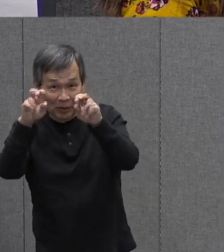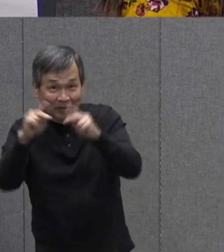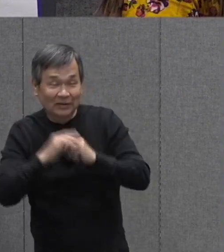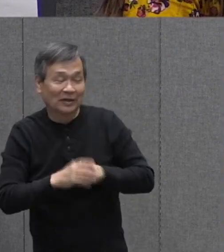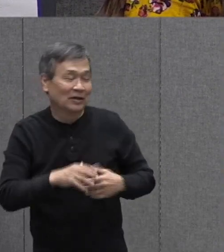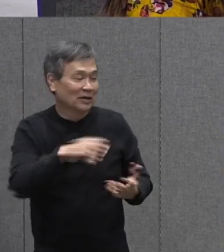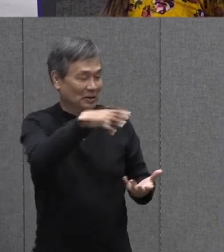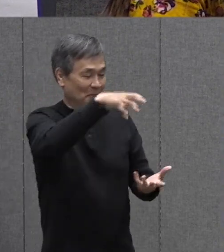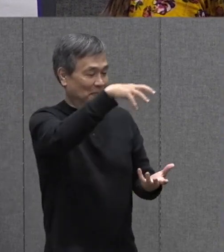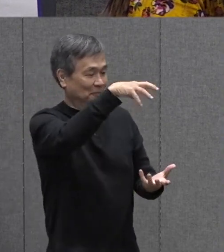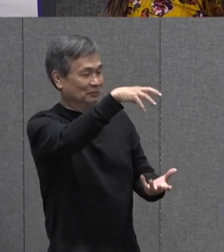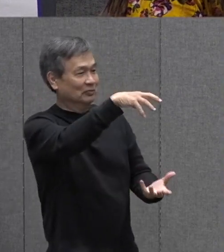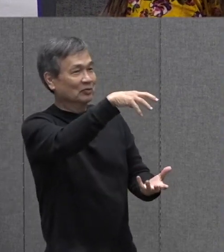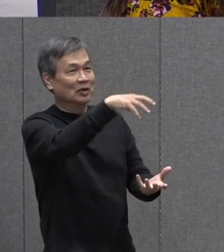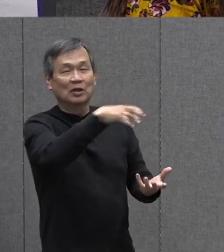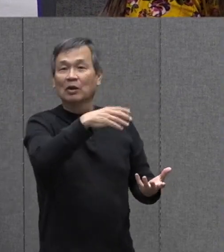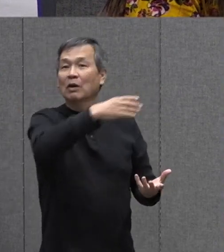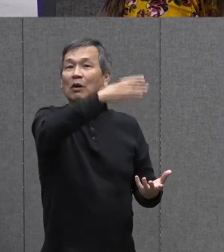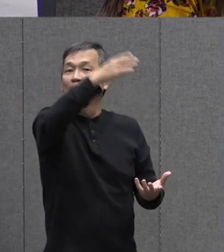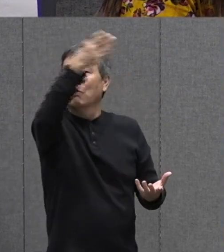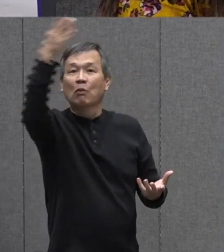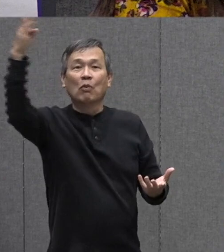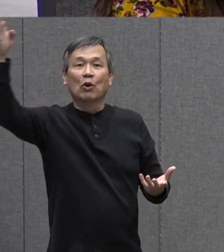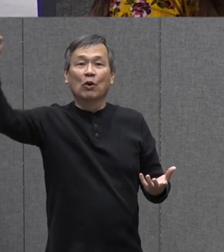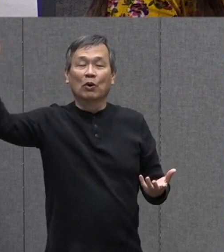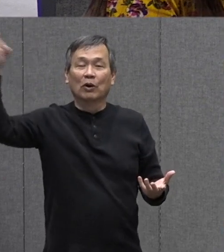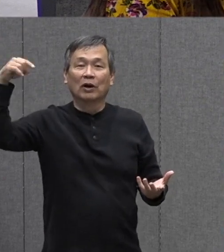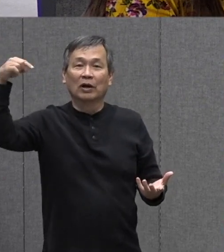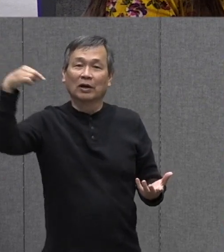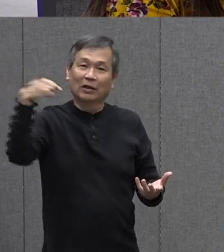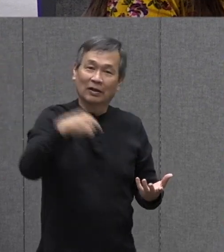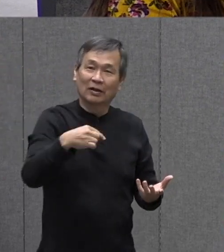"They love the open blue skies, "Earth is their special home.